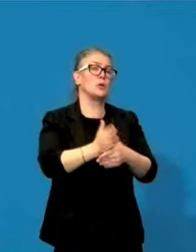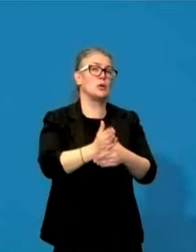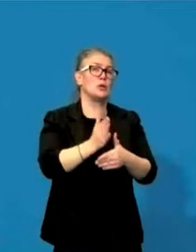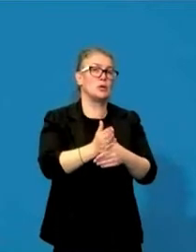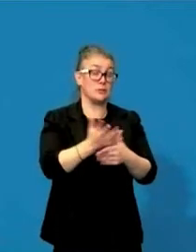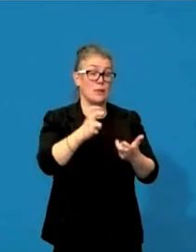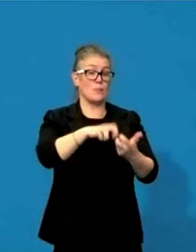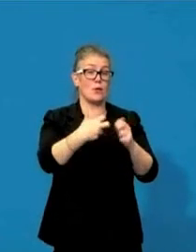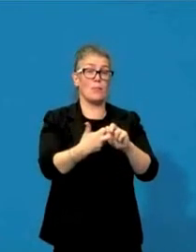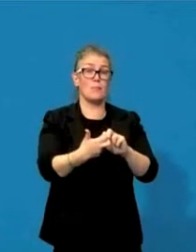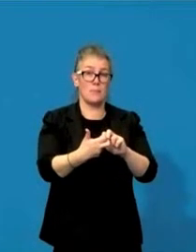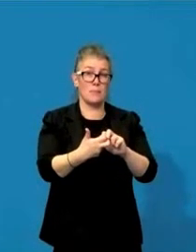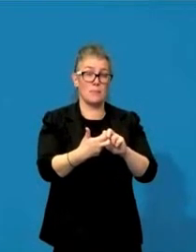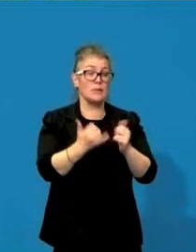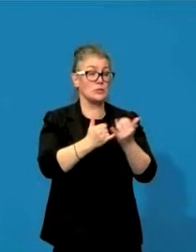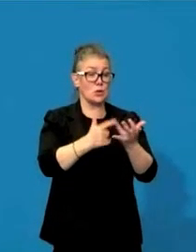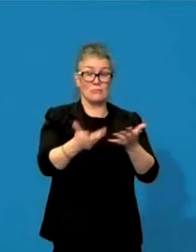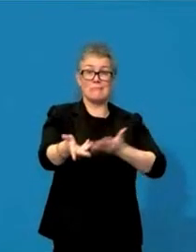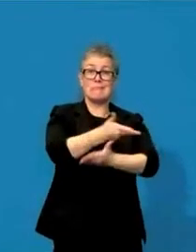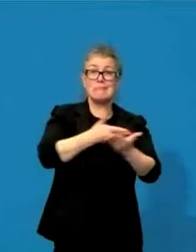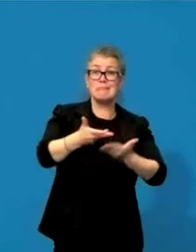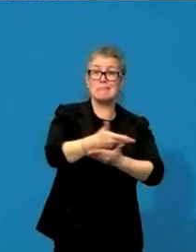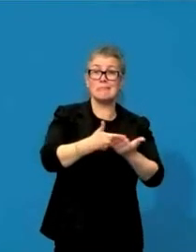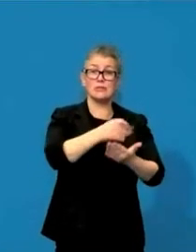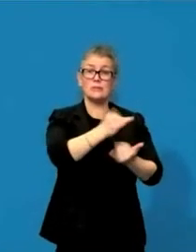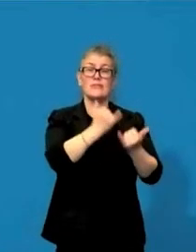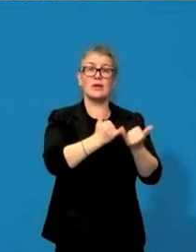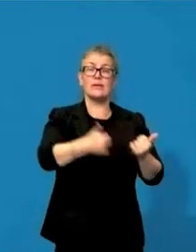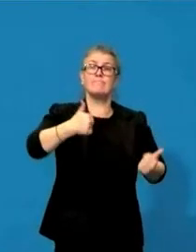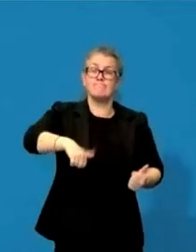Now, in the discussion with her, she was very compassionate when - and she said, yes,